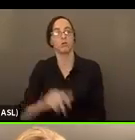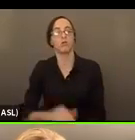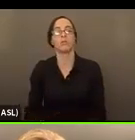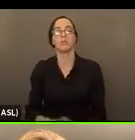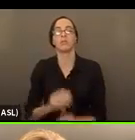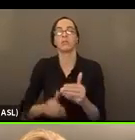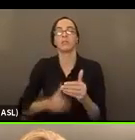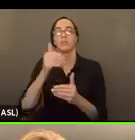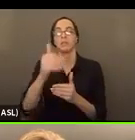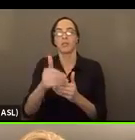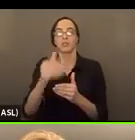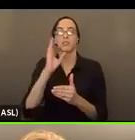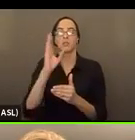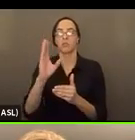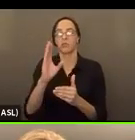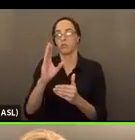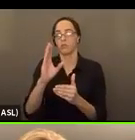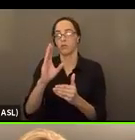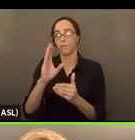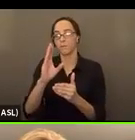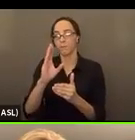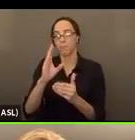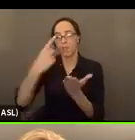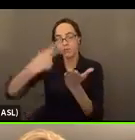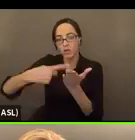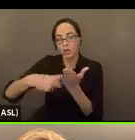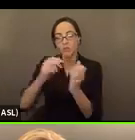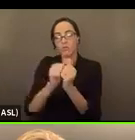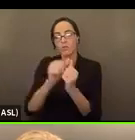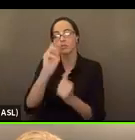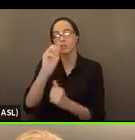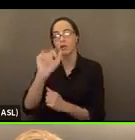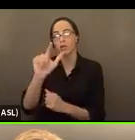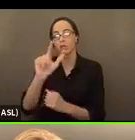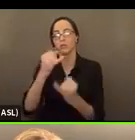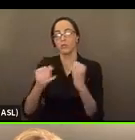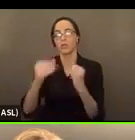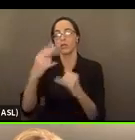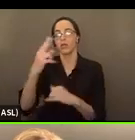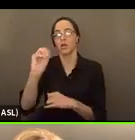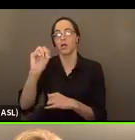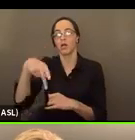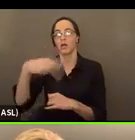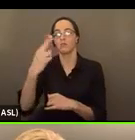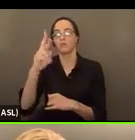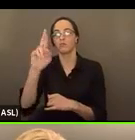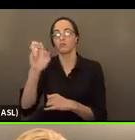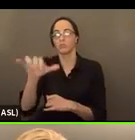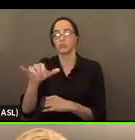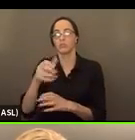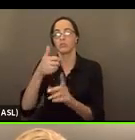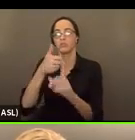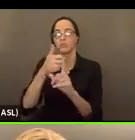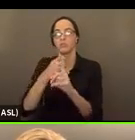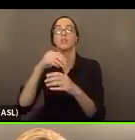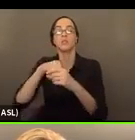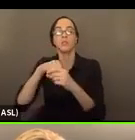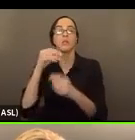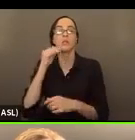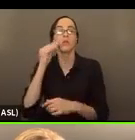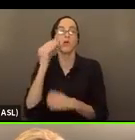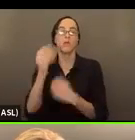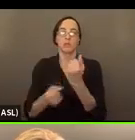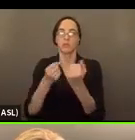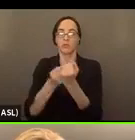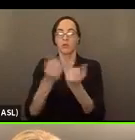and michael has been the in-home support services public authority manager for many years and matter